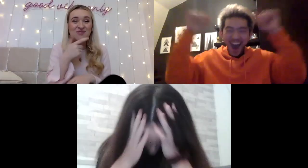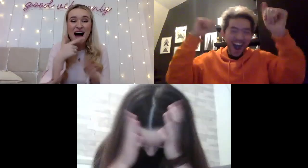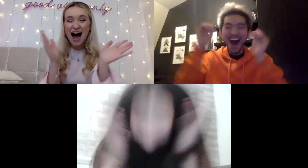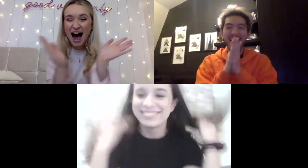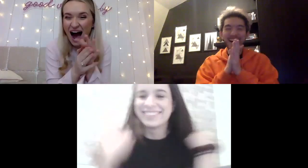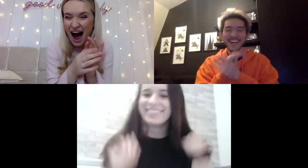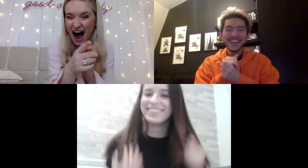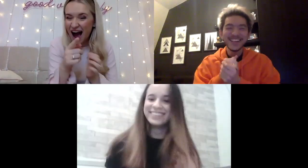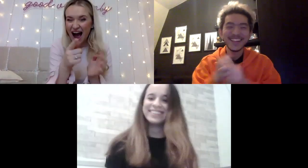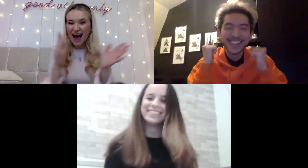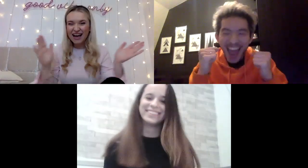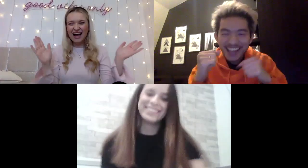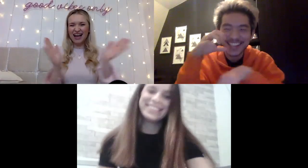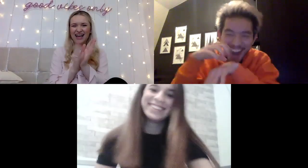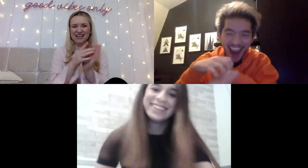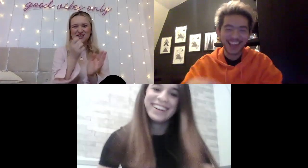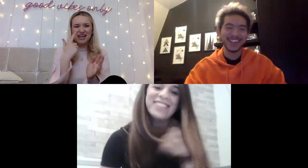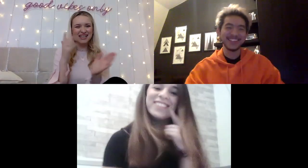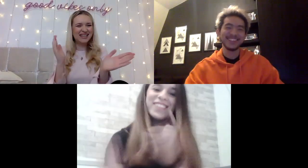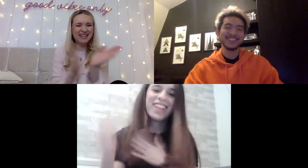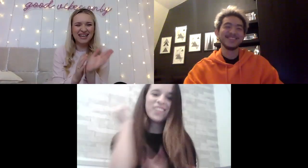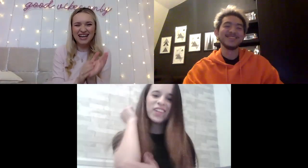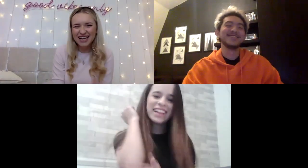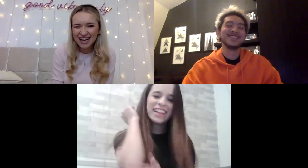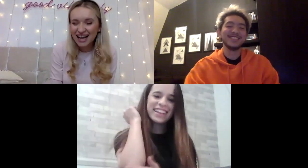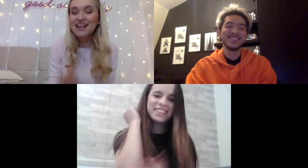Jas: Omg Jemma almost clapping! B: Yes cake! Jem: I thought you loved cookies?